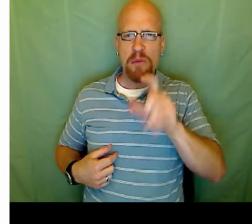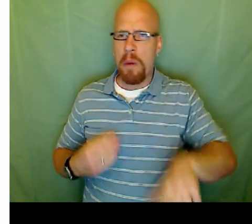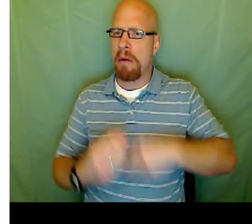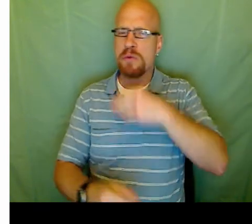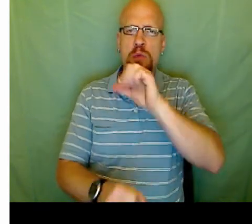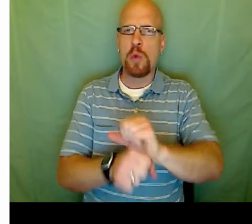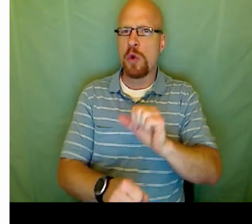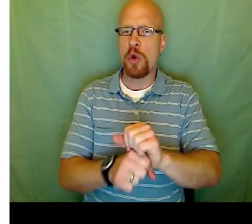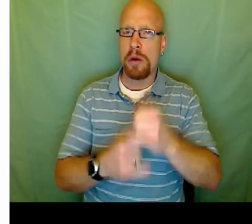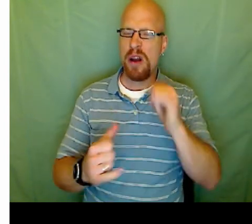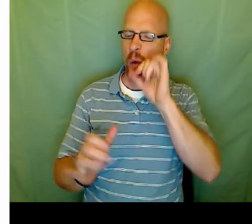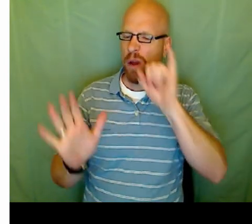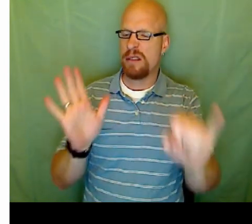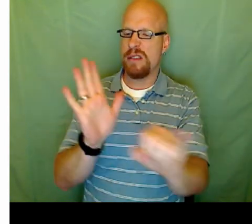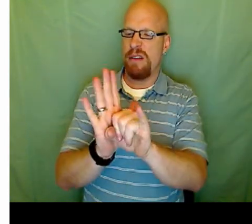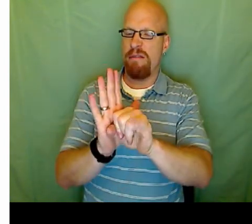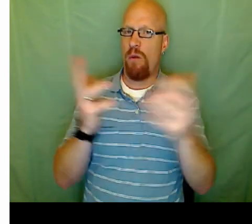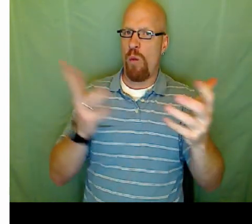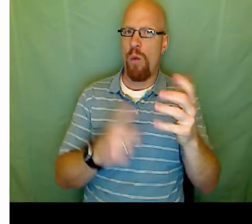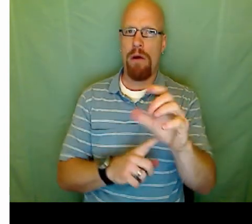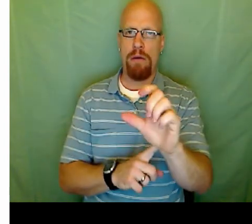The y variable is already isolated.